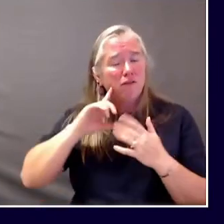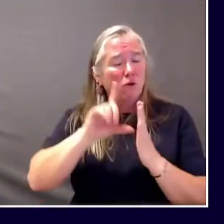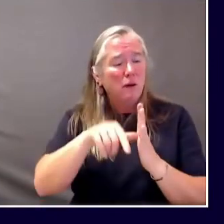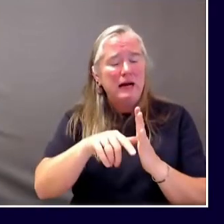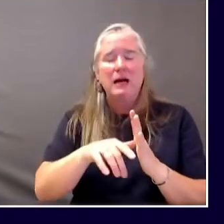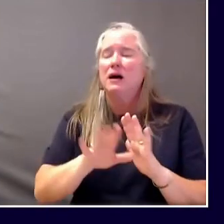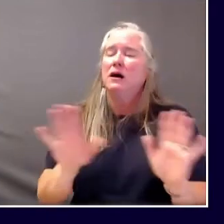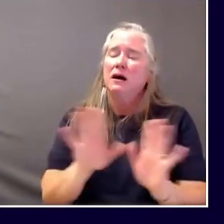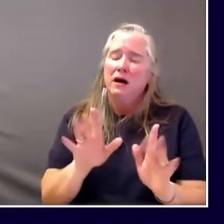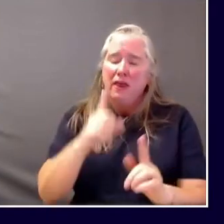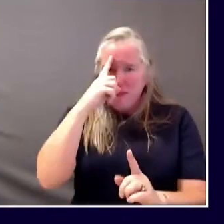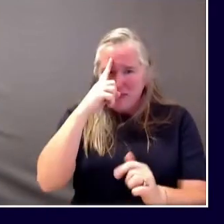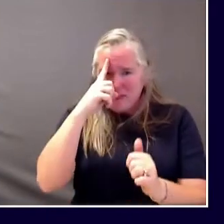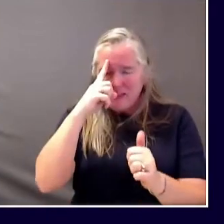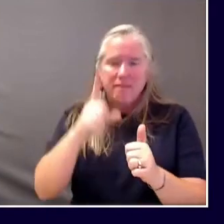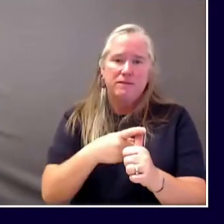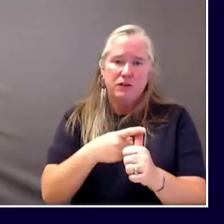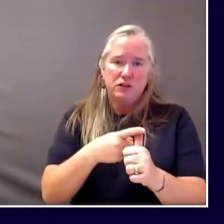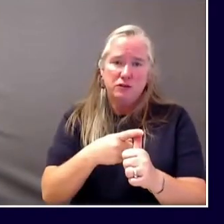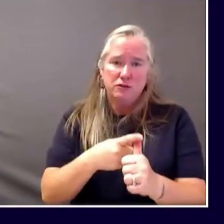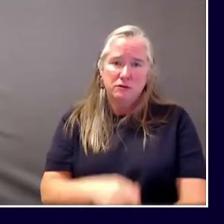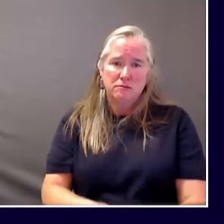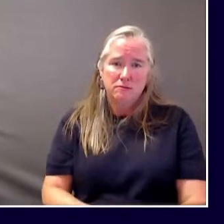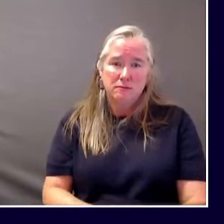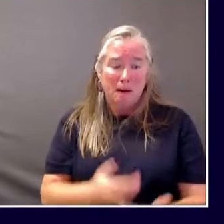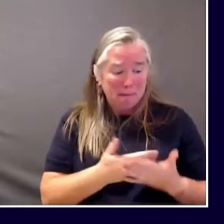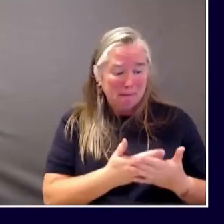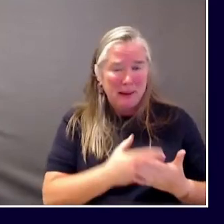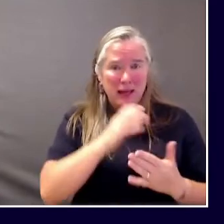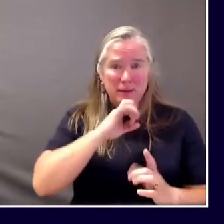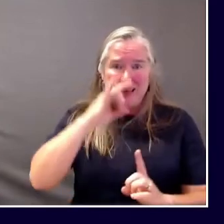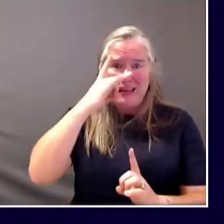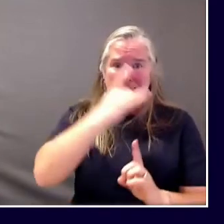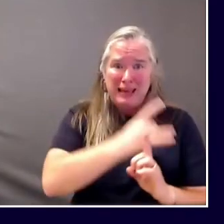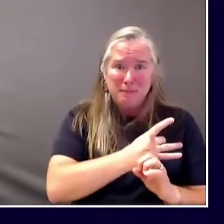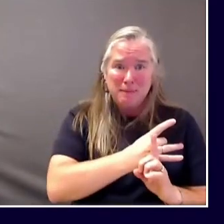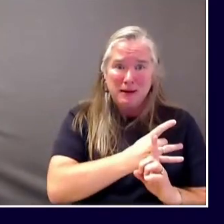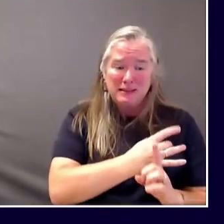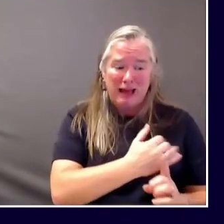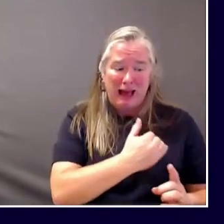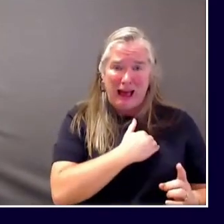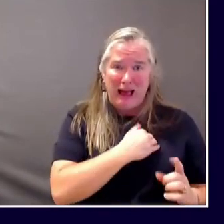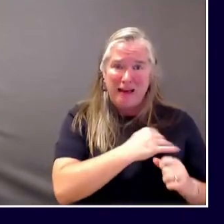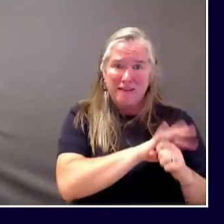think about the eight month old child who stick with coping